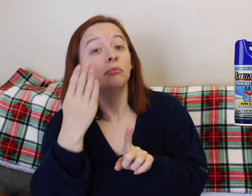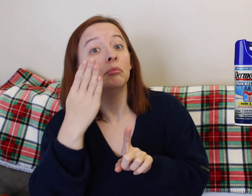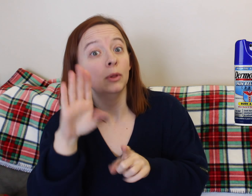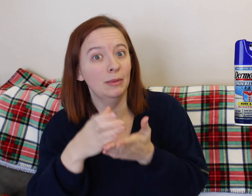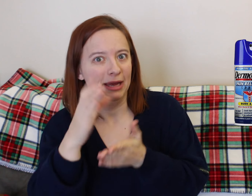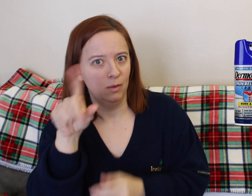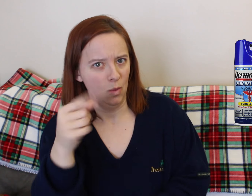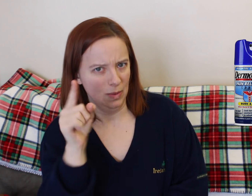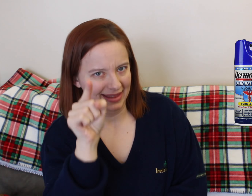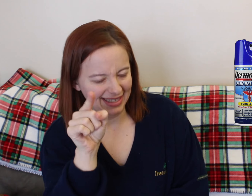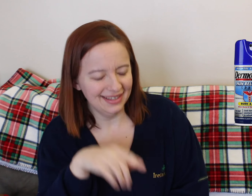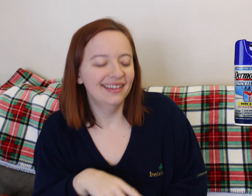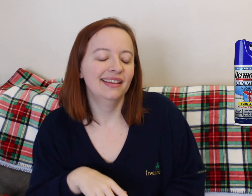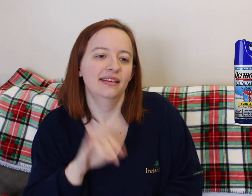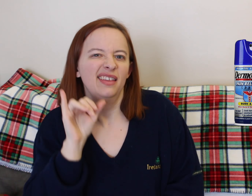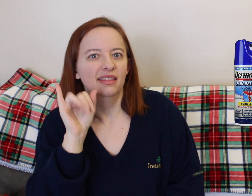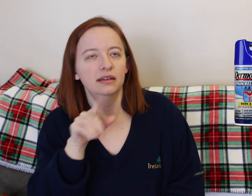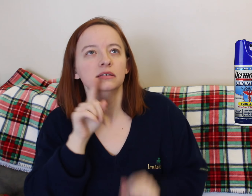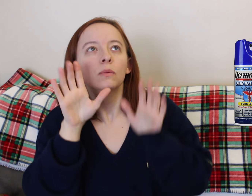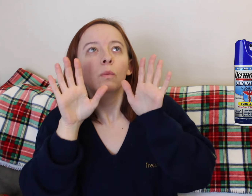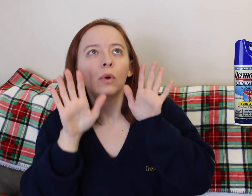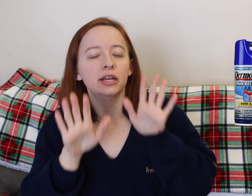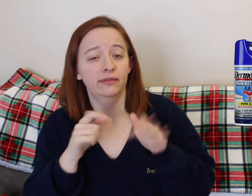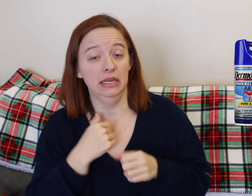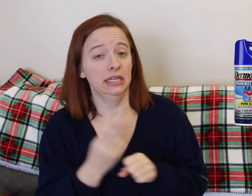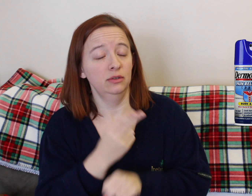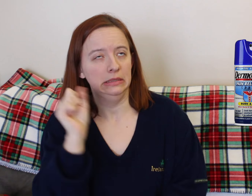But I would bring them just in case. It's not gonna hurt. Dermaplast...